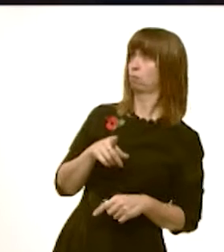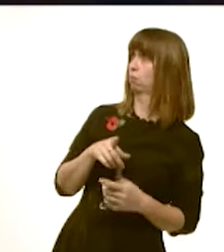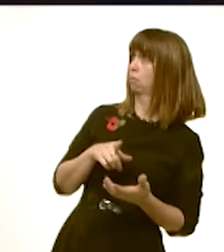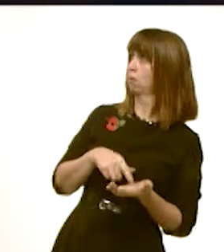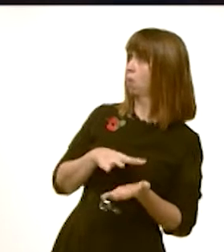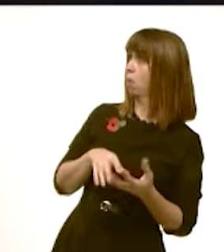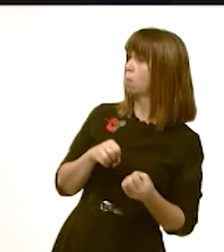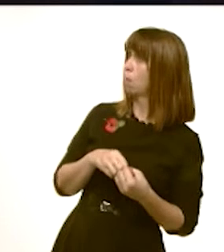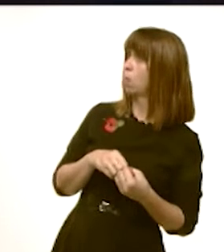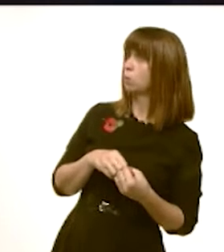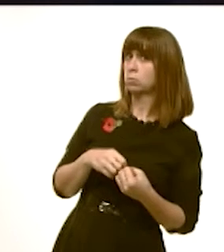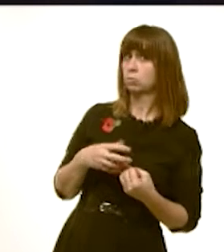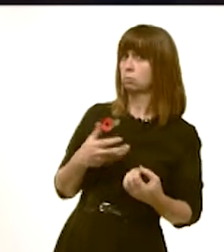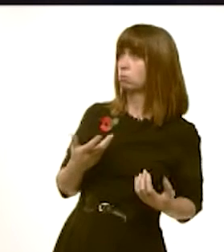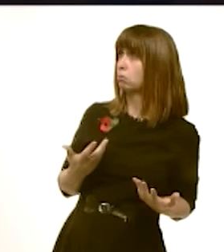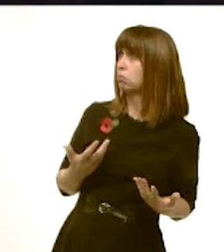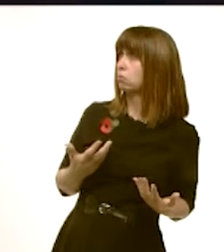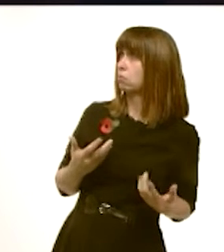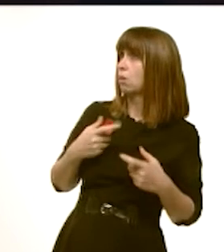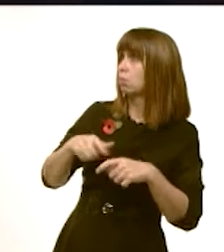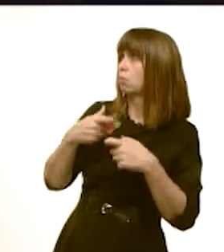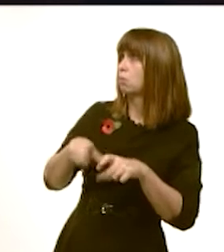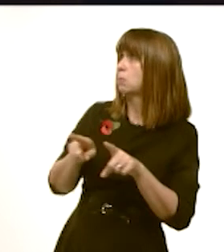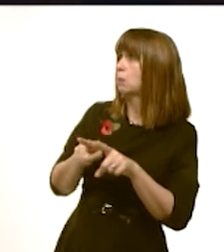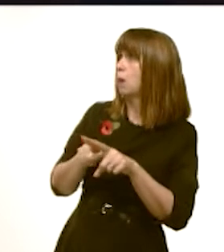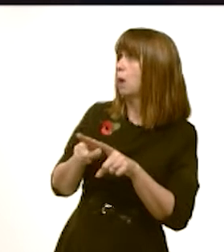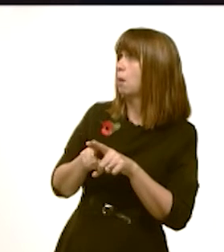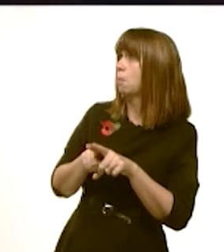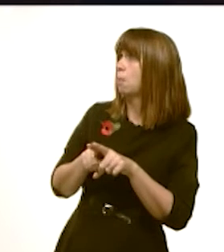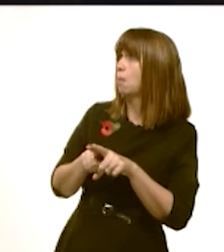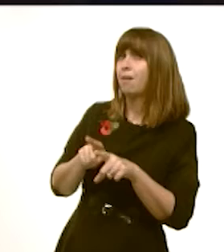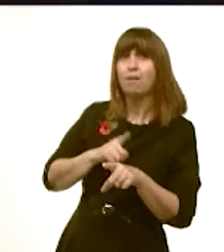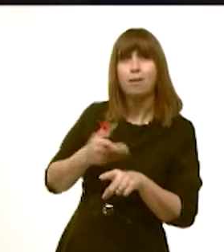able to use the measures that theyíve used in the past, namely cancelling treatments,